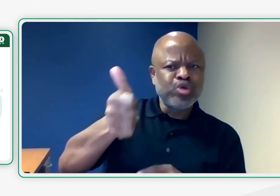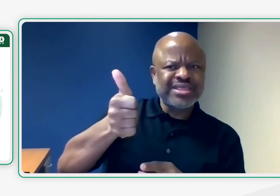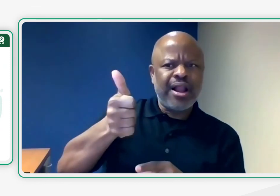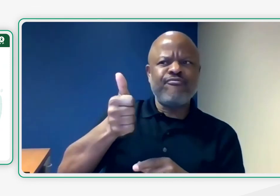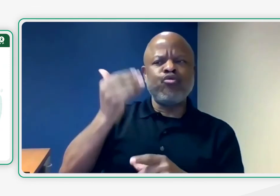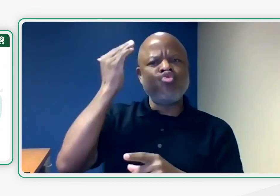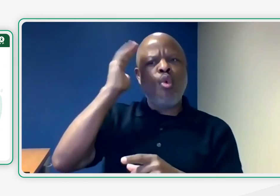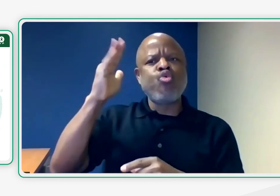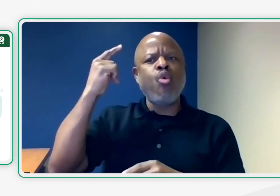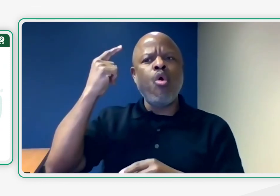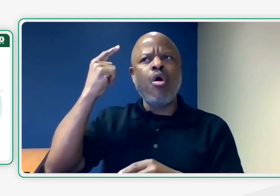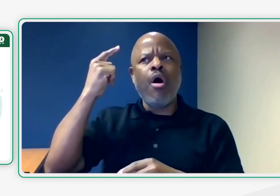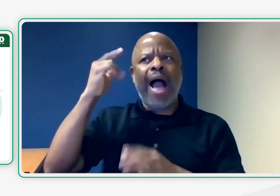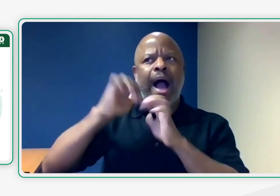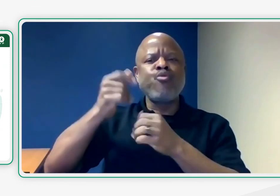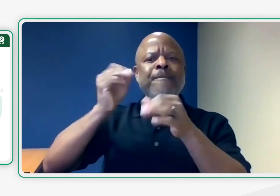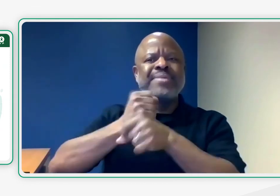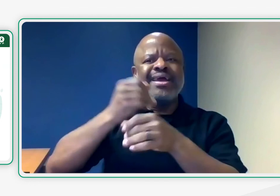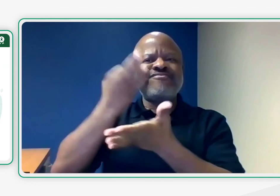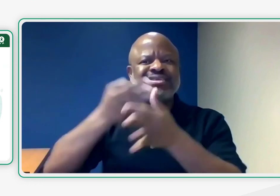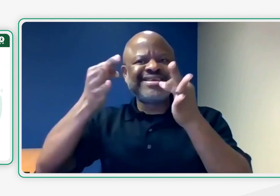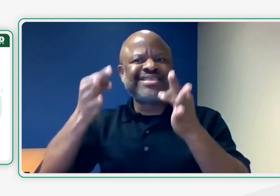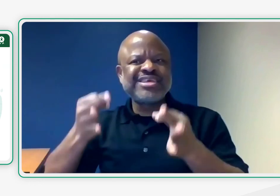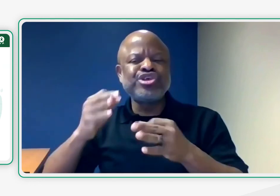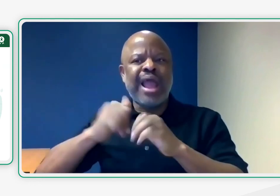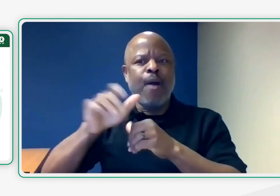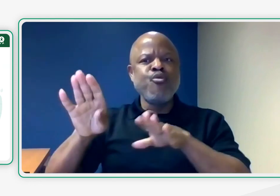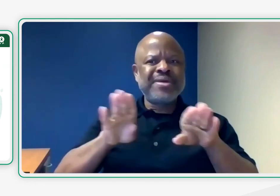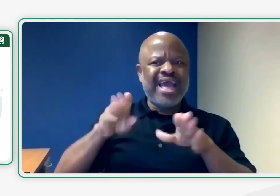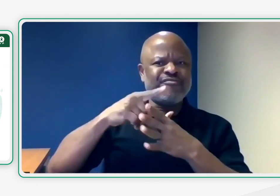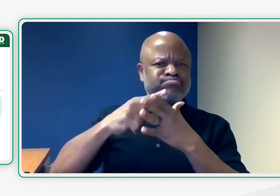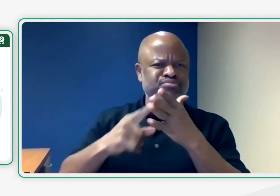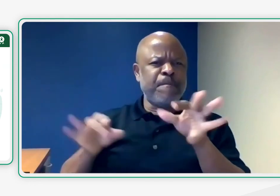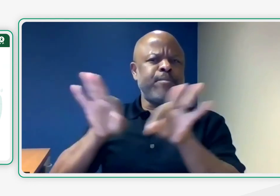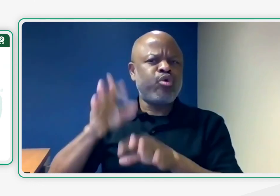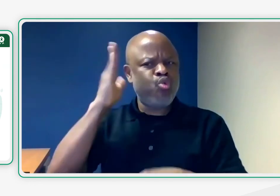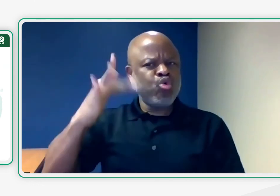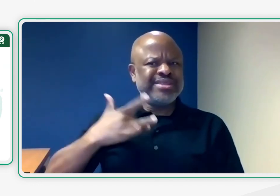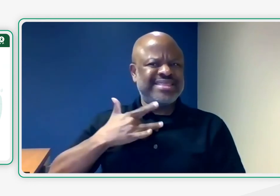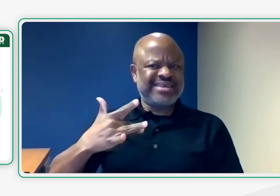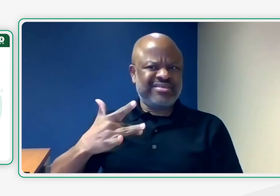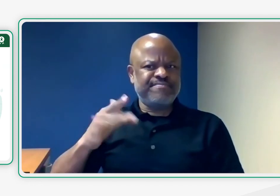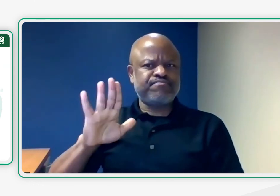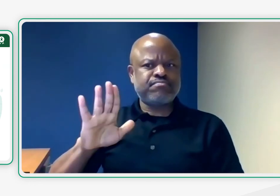And again this has an influence on how I make my decisions. So that I can best enter this meeting